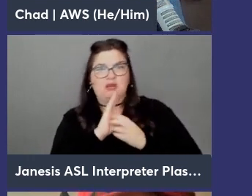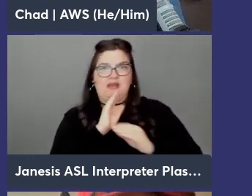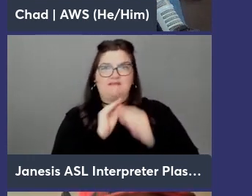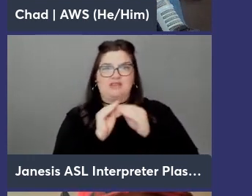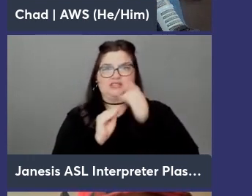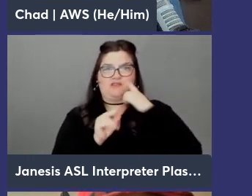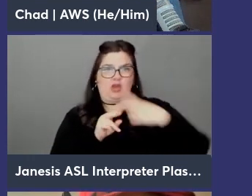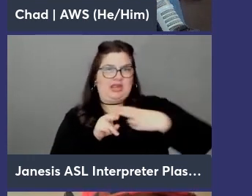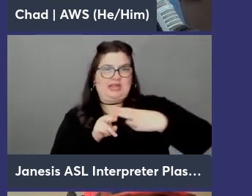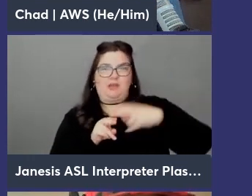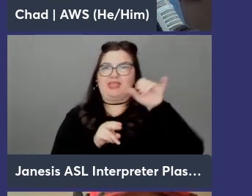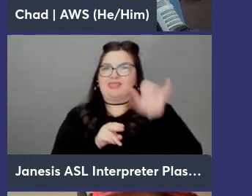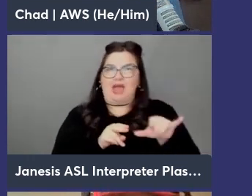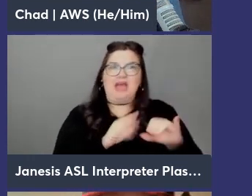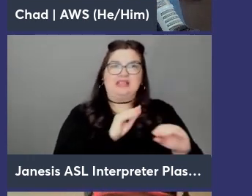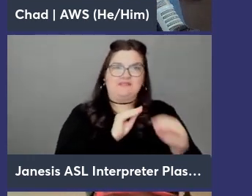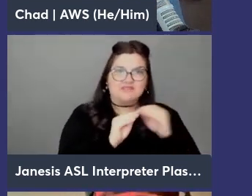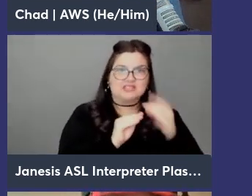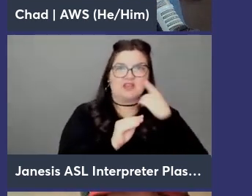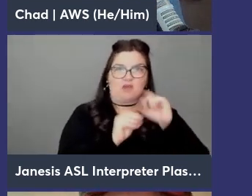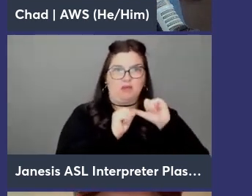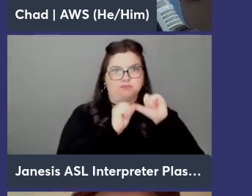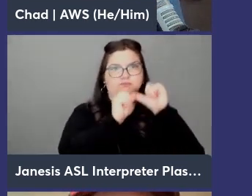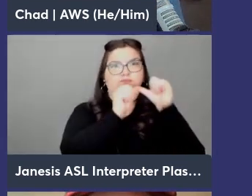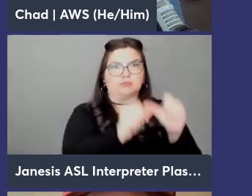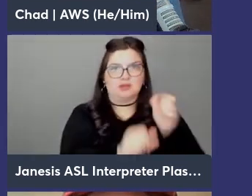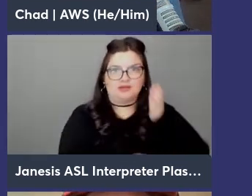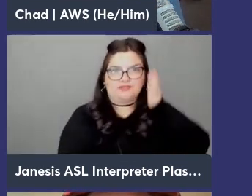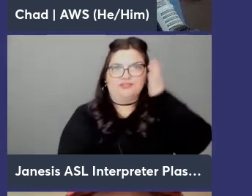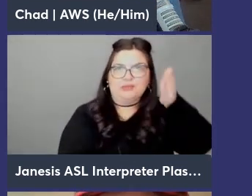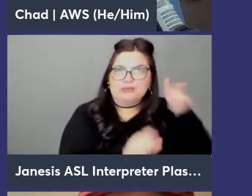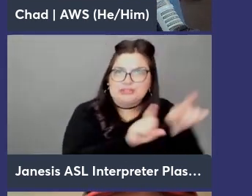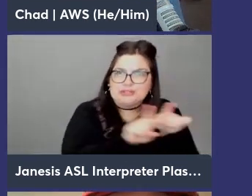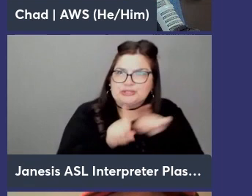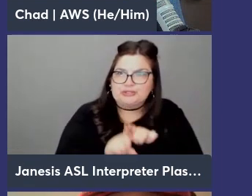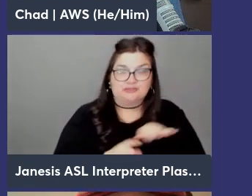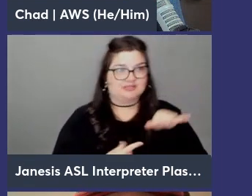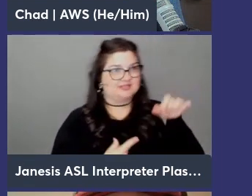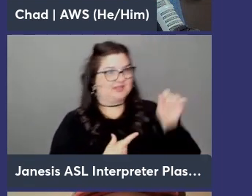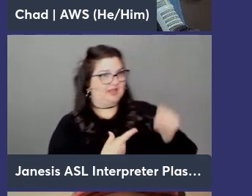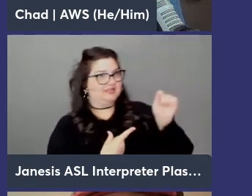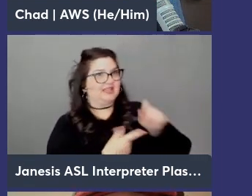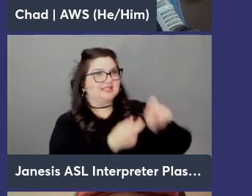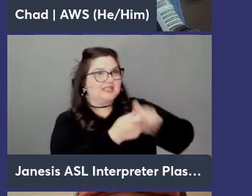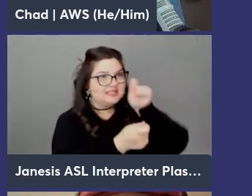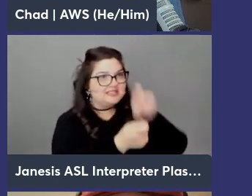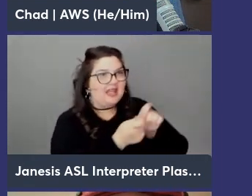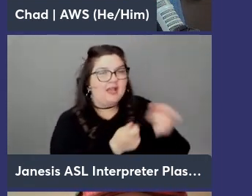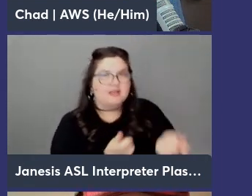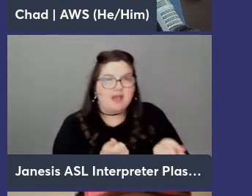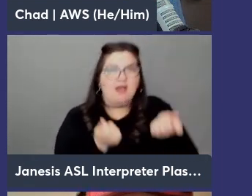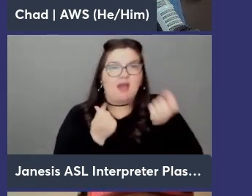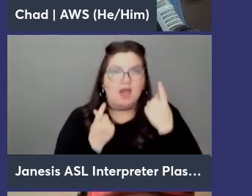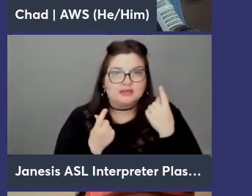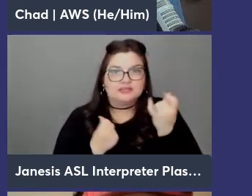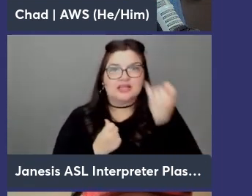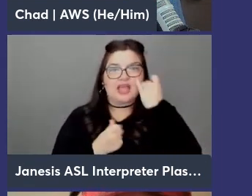Like that's fixing it for the future too. Yeah, yeah. Exactly, understanding if there's code to trigger that.